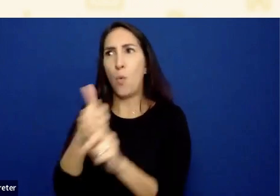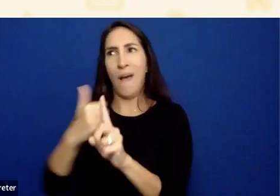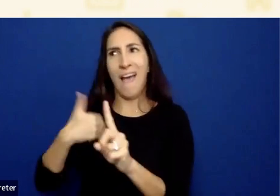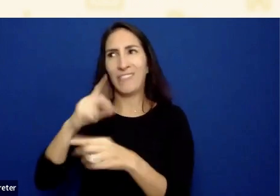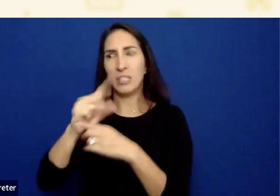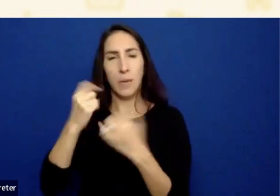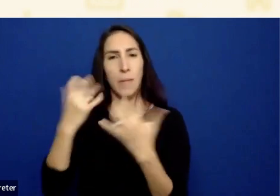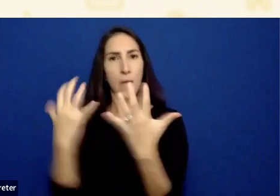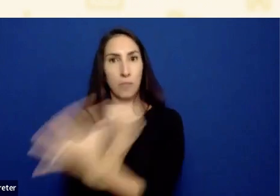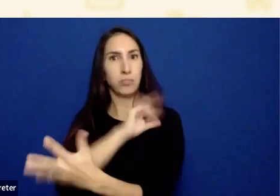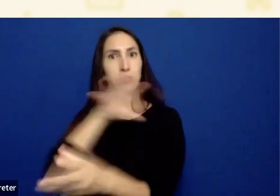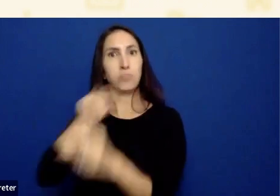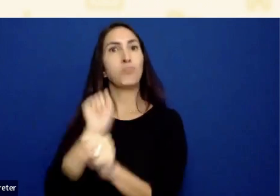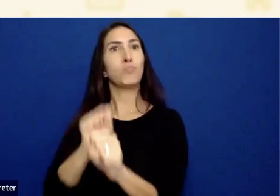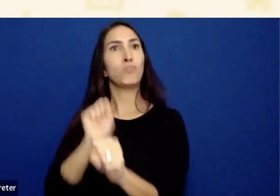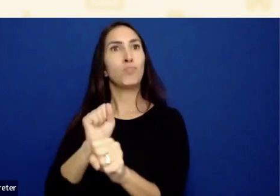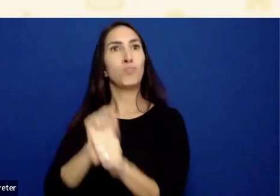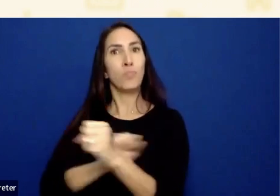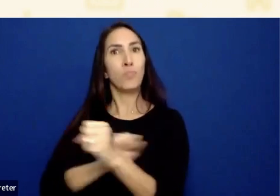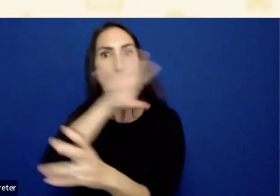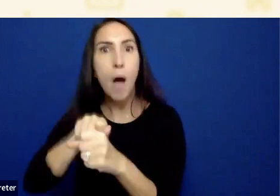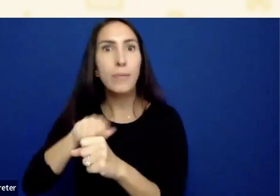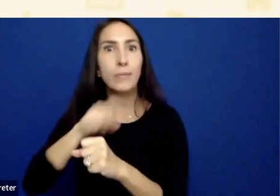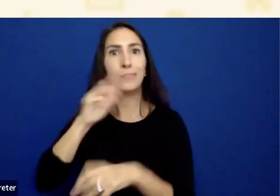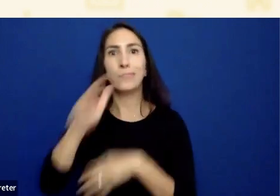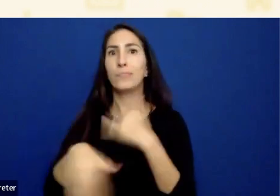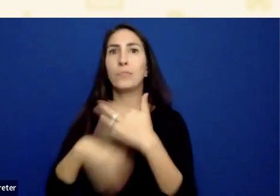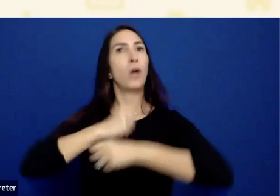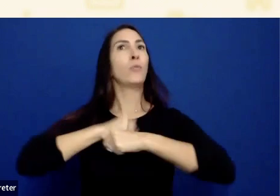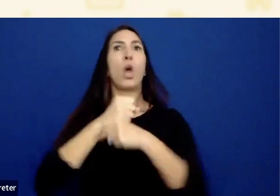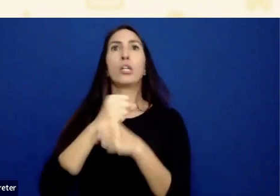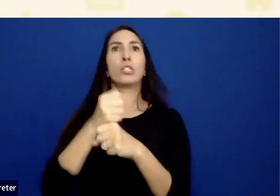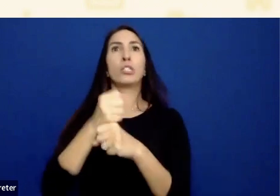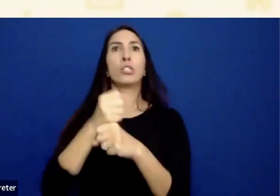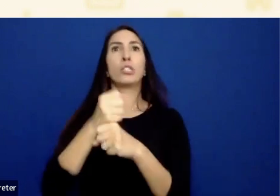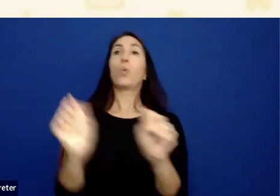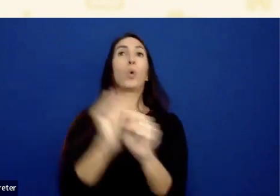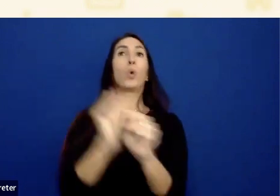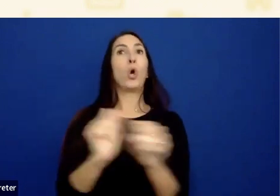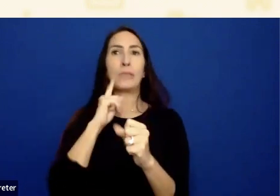to be productive people working behind the scenes, building sites?